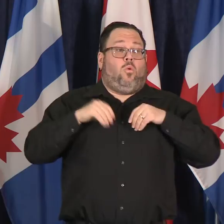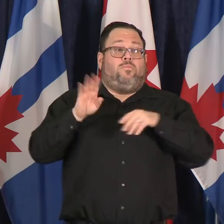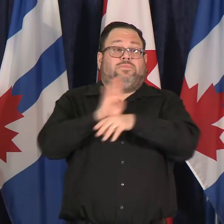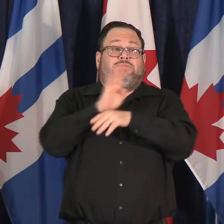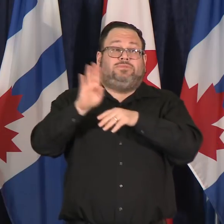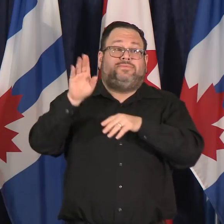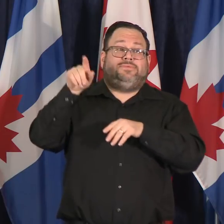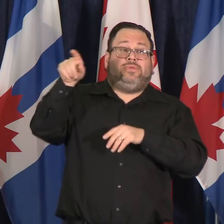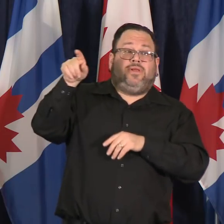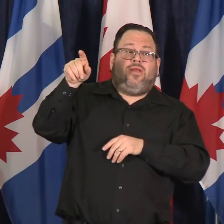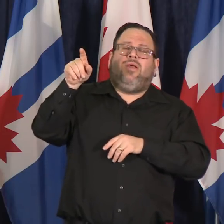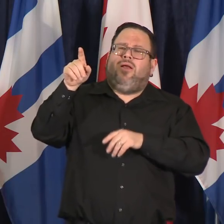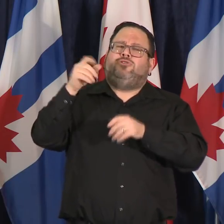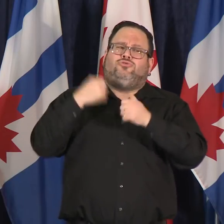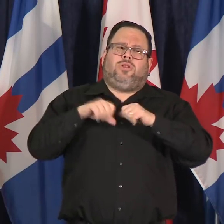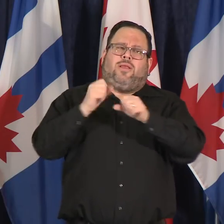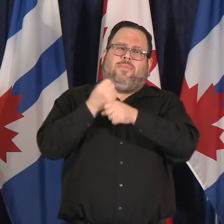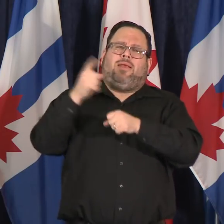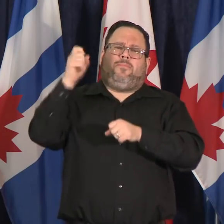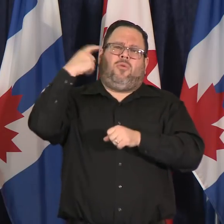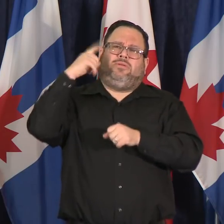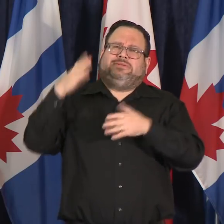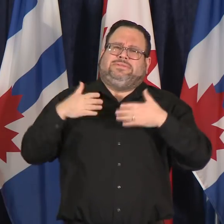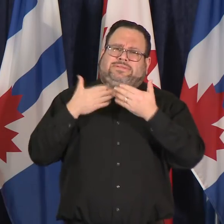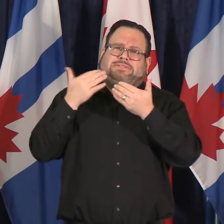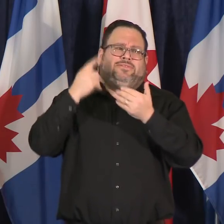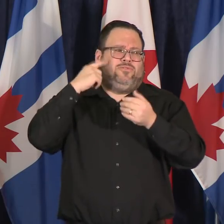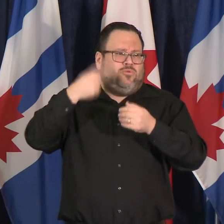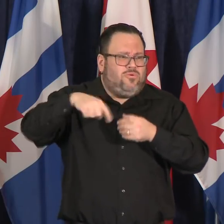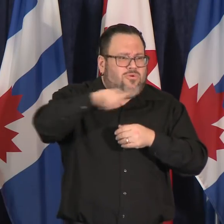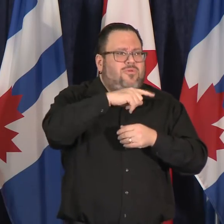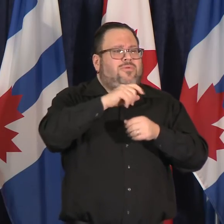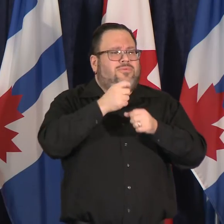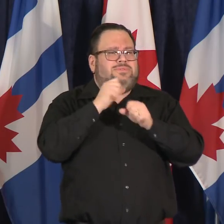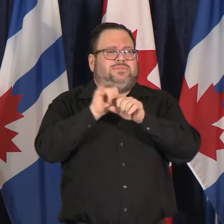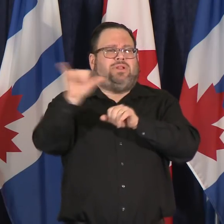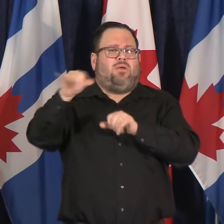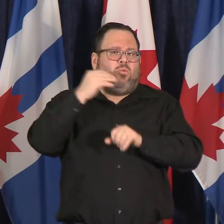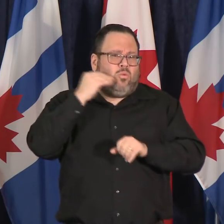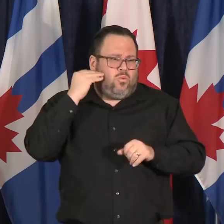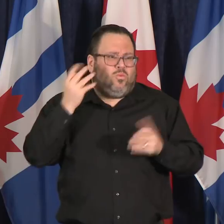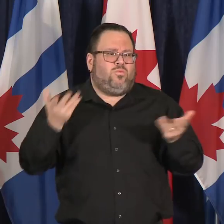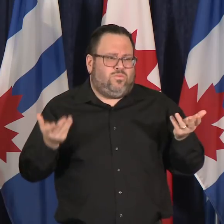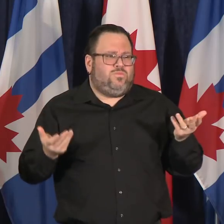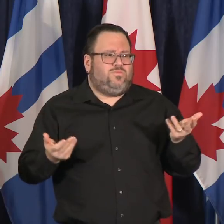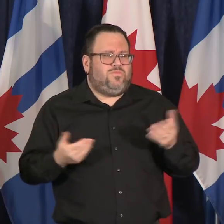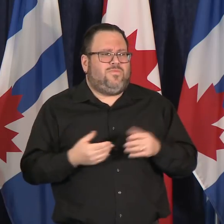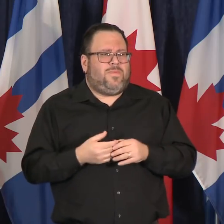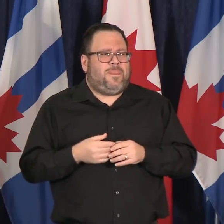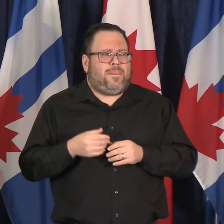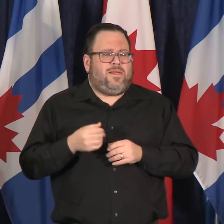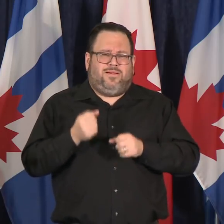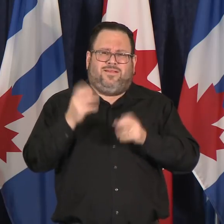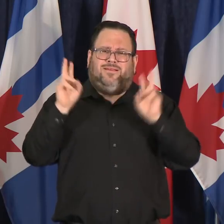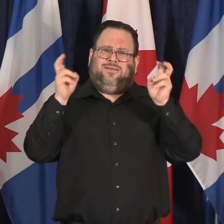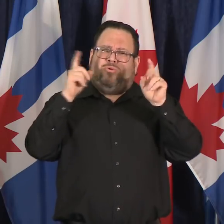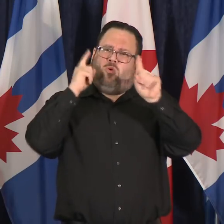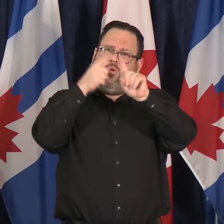the circumstances so that your employees can stay home and stay safe actually see